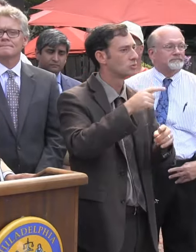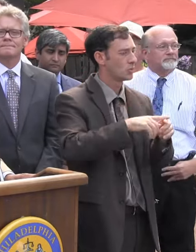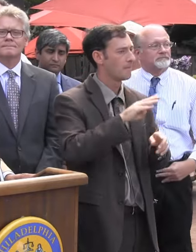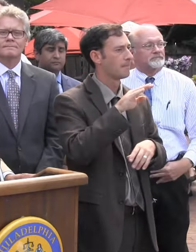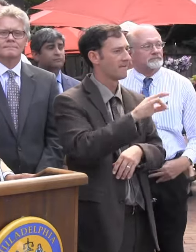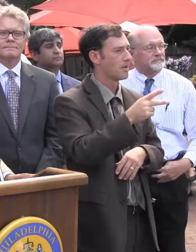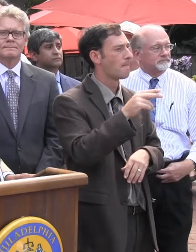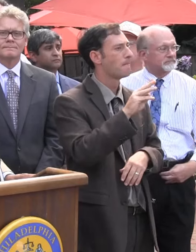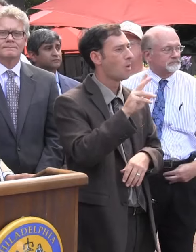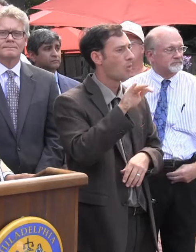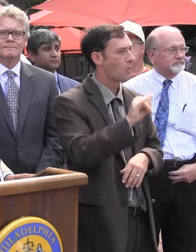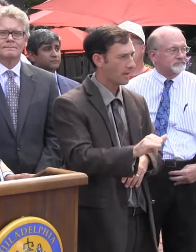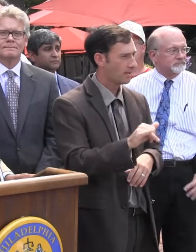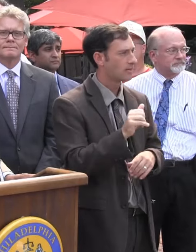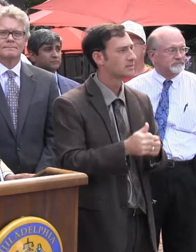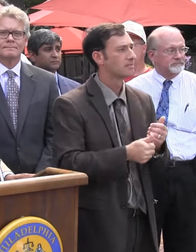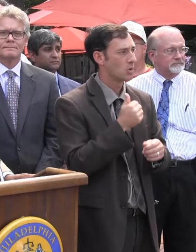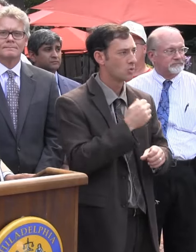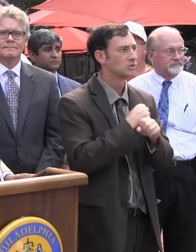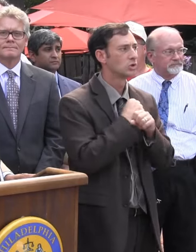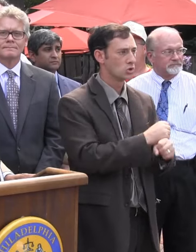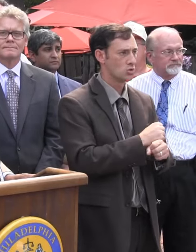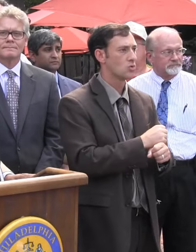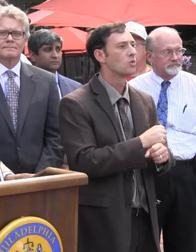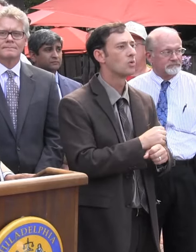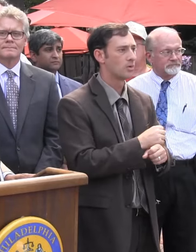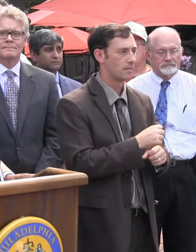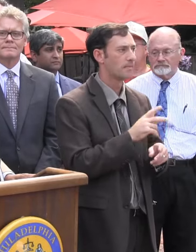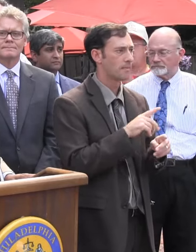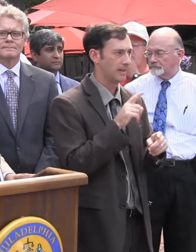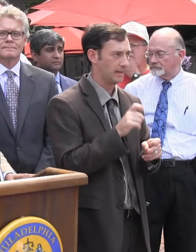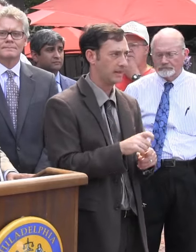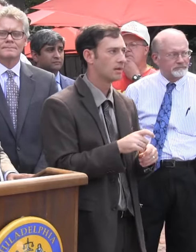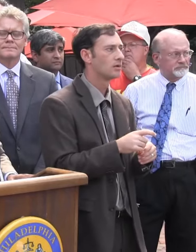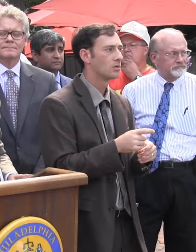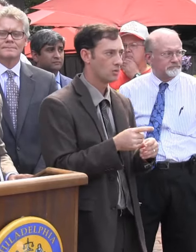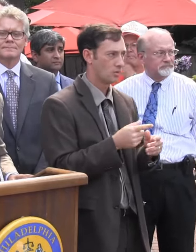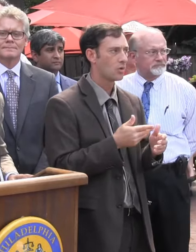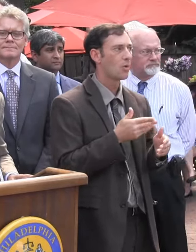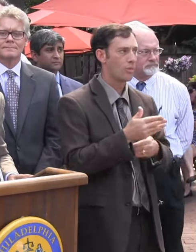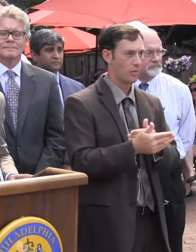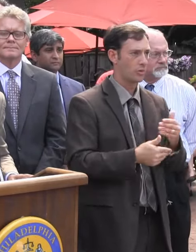Parkway, it is the most secure area, the area where folks have to go through the magnetometers